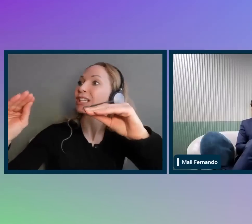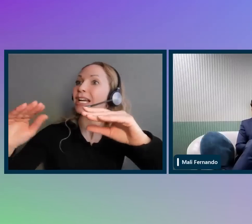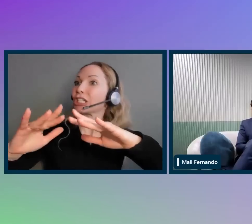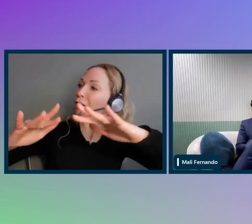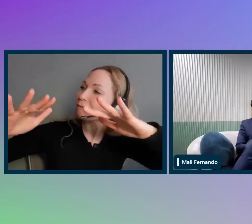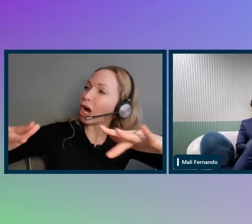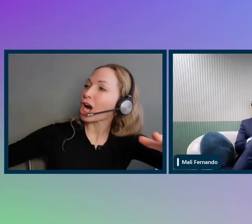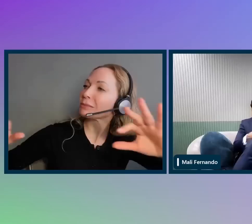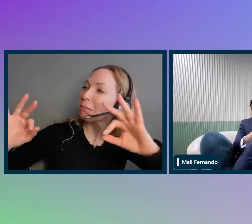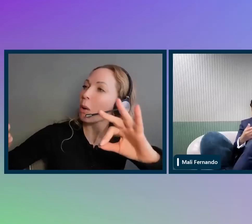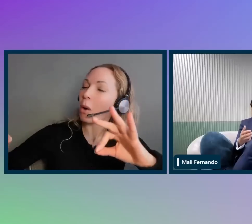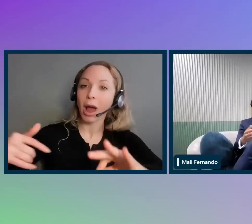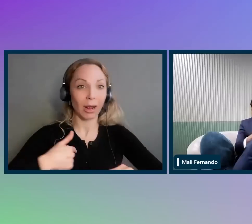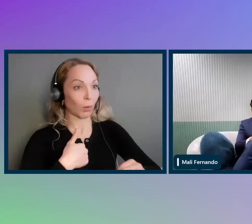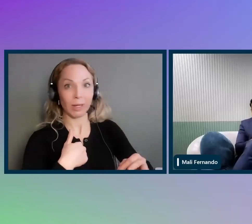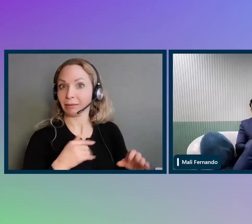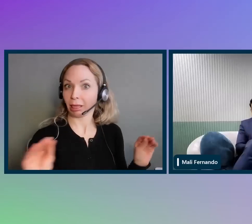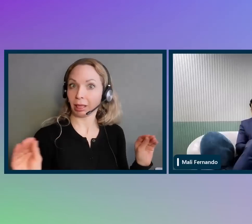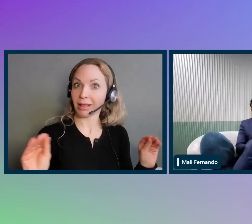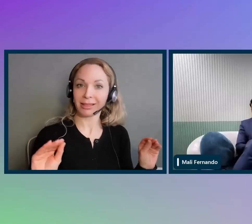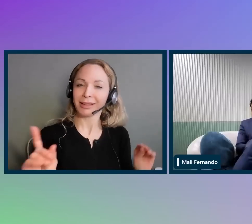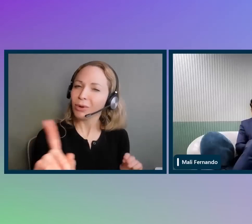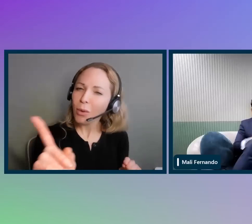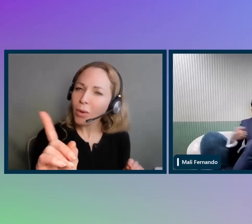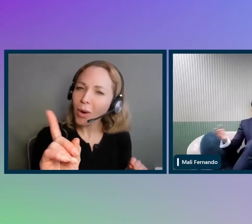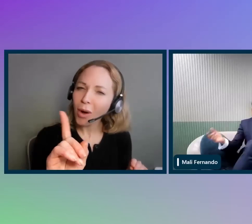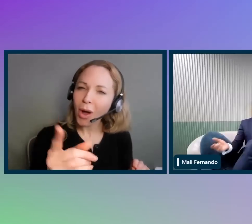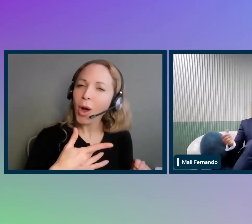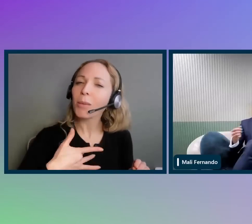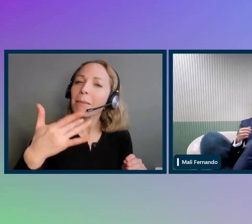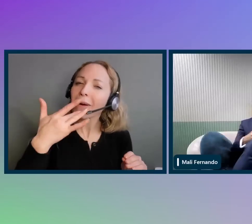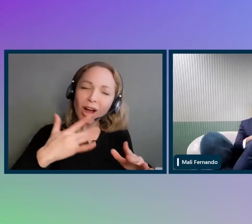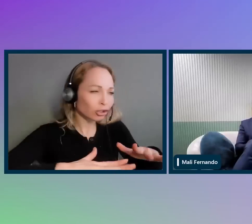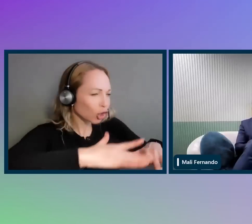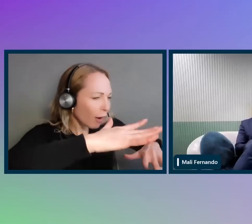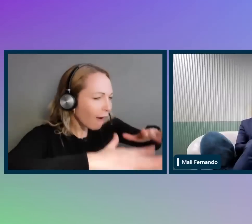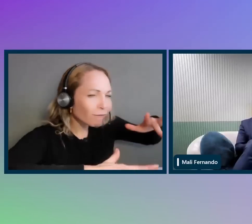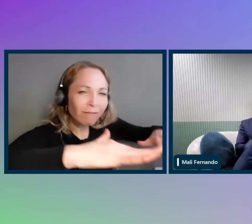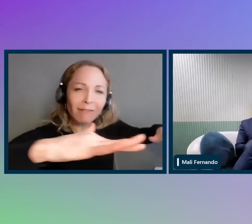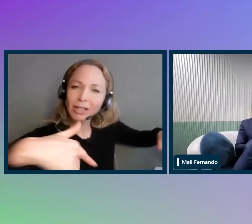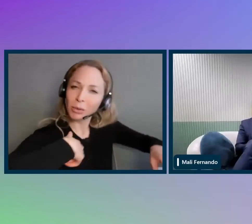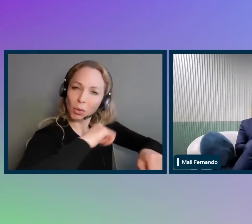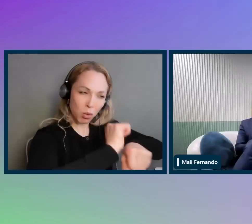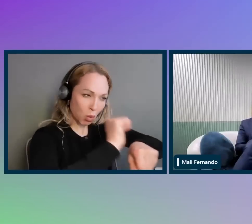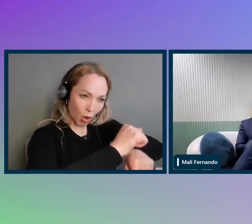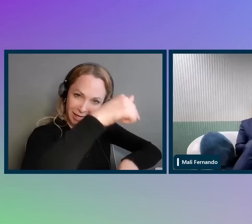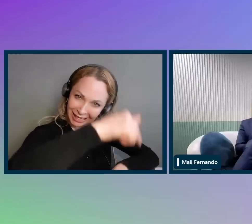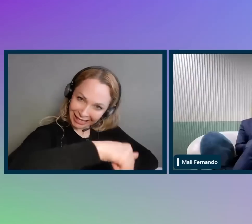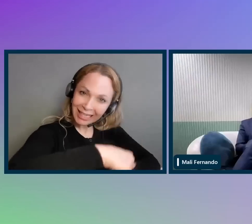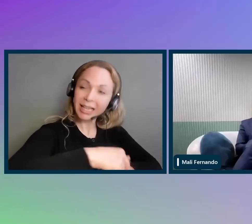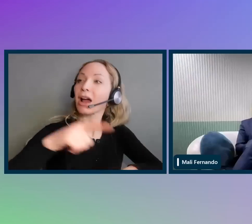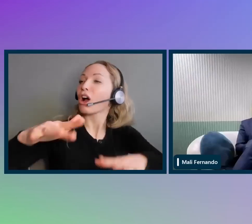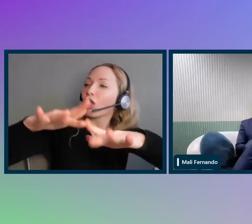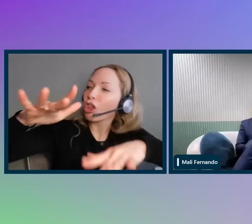because of course, how do we serve our 40 million customers, who are as diverse as it gets within HSBC